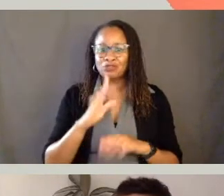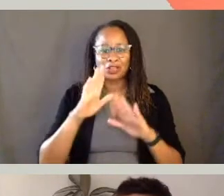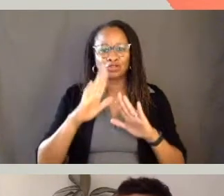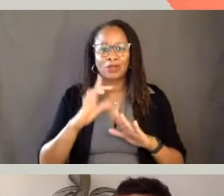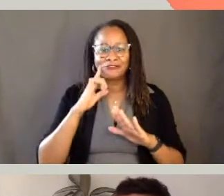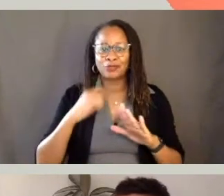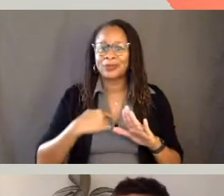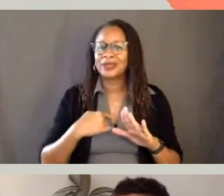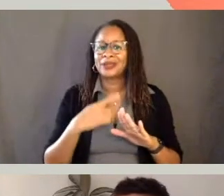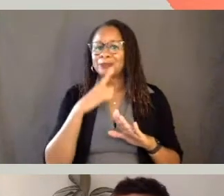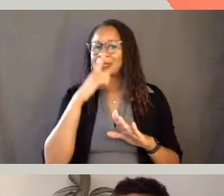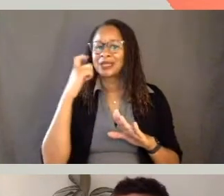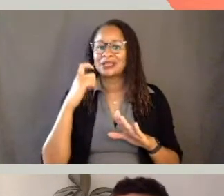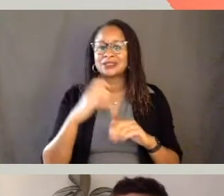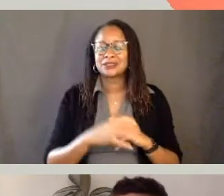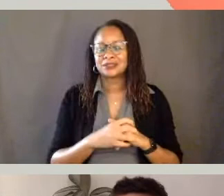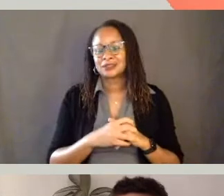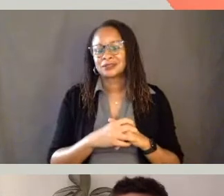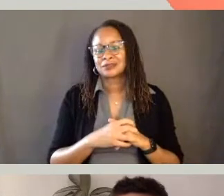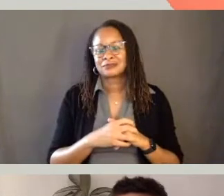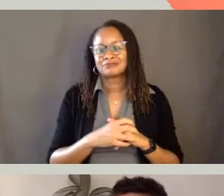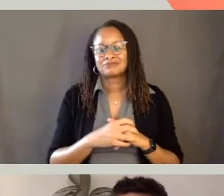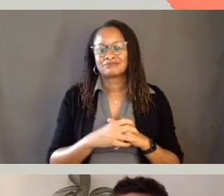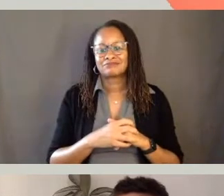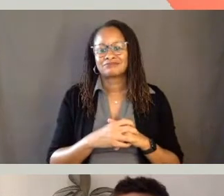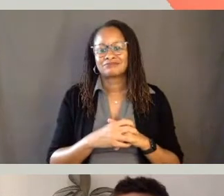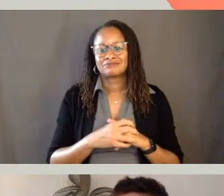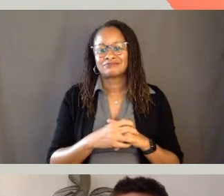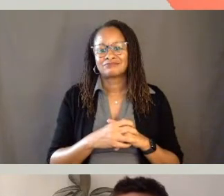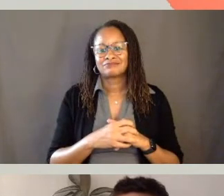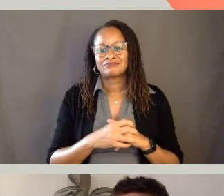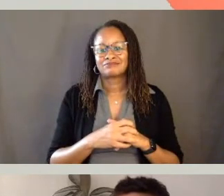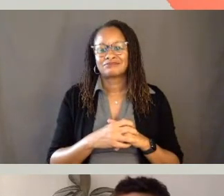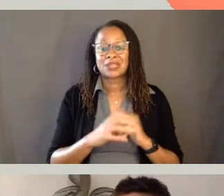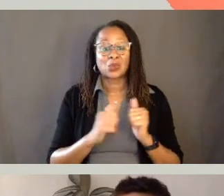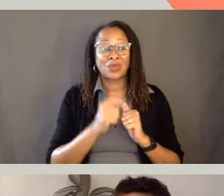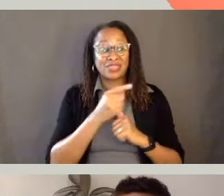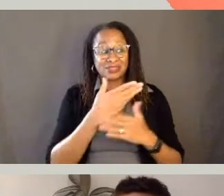because with this piece and throughout mentorships,